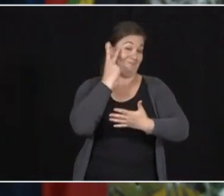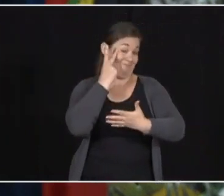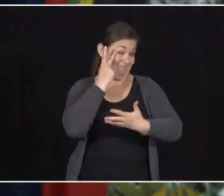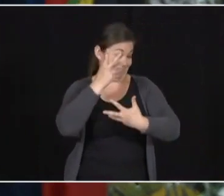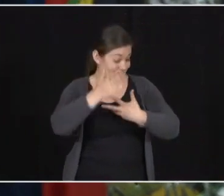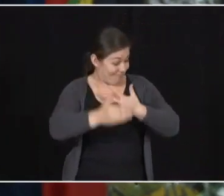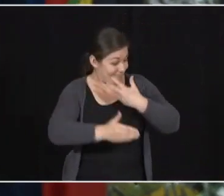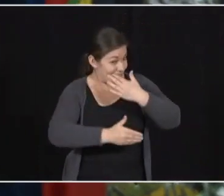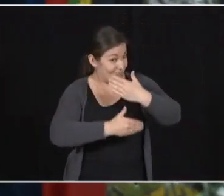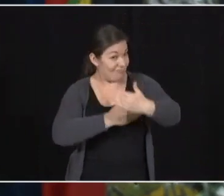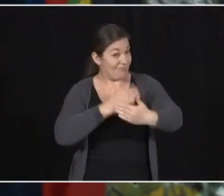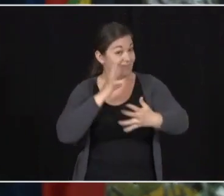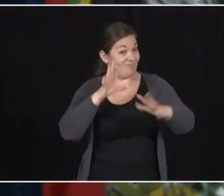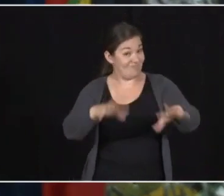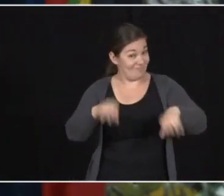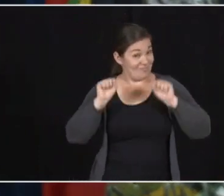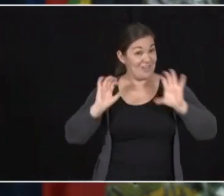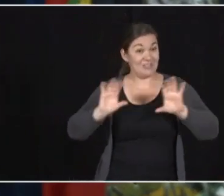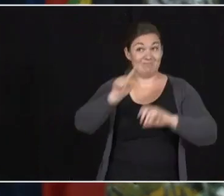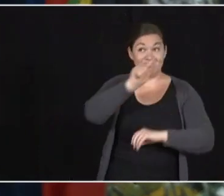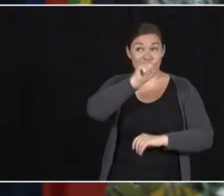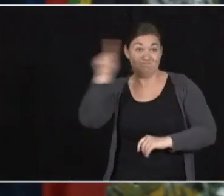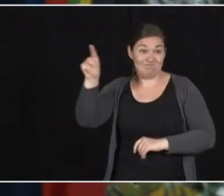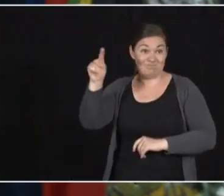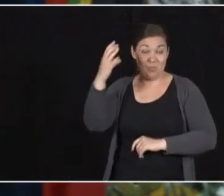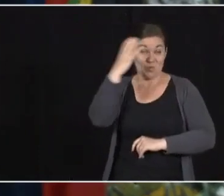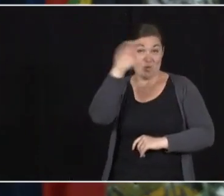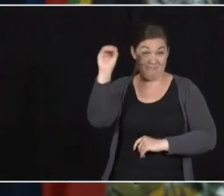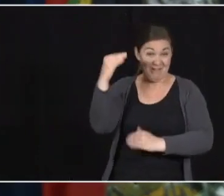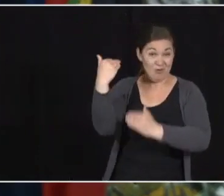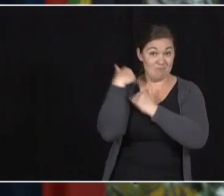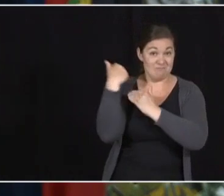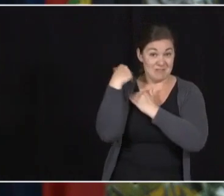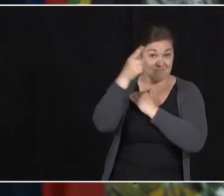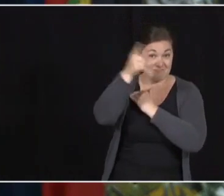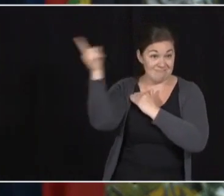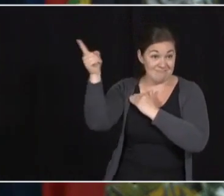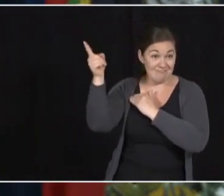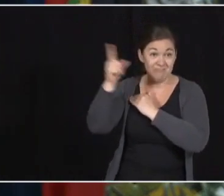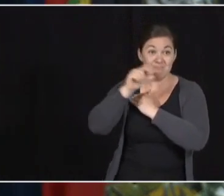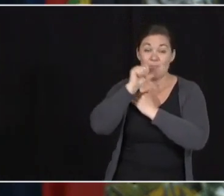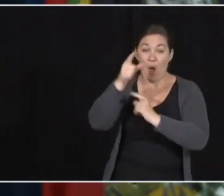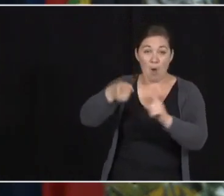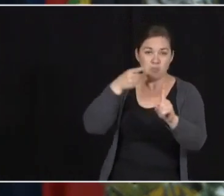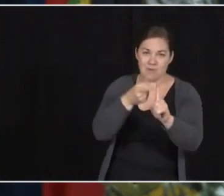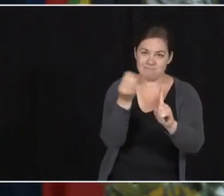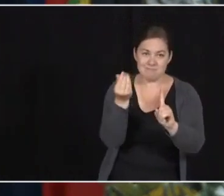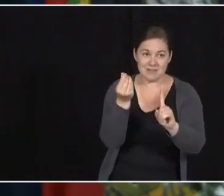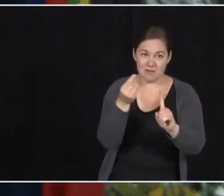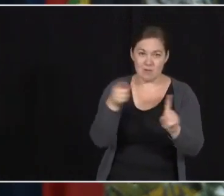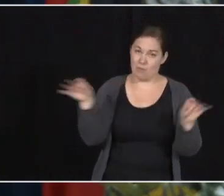We will be holding people accountable. Because it is not about money. It is about taking care of people.